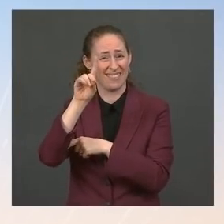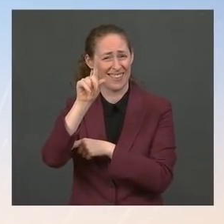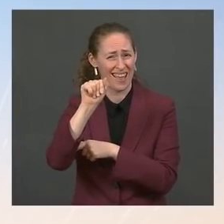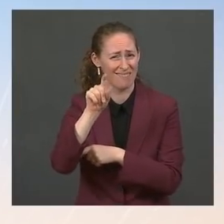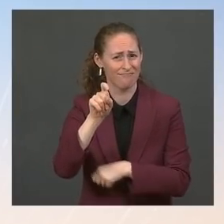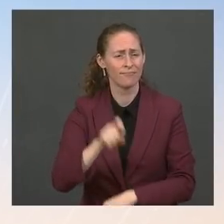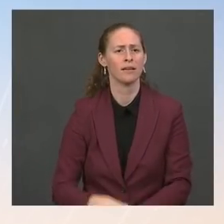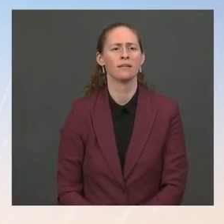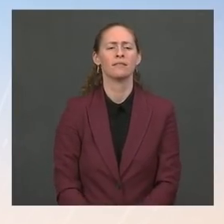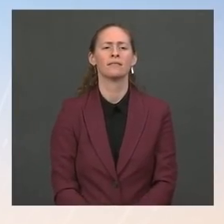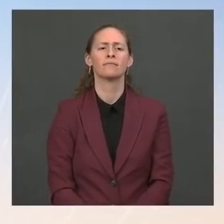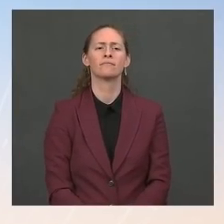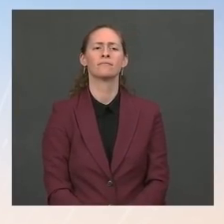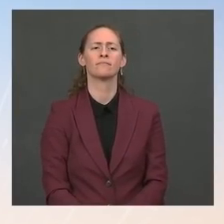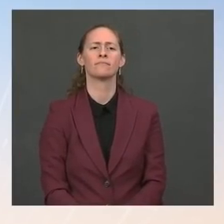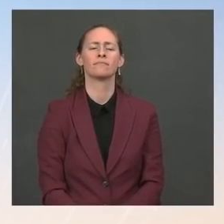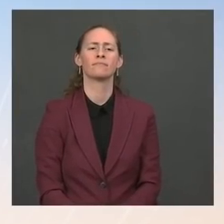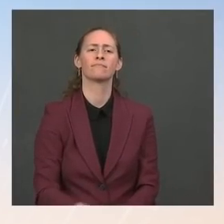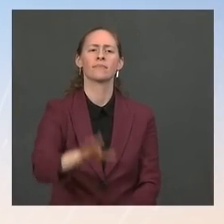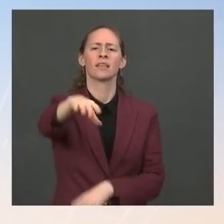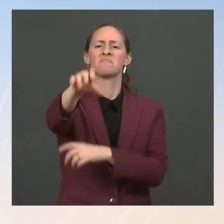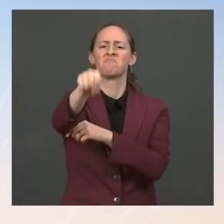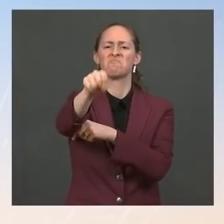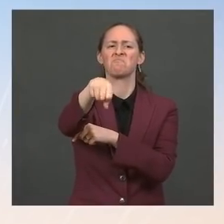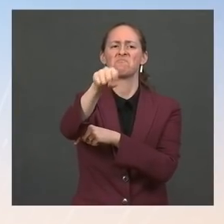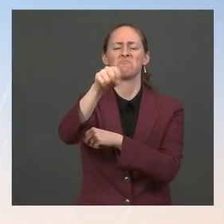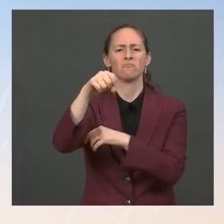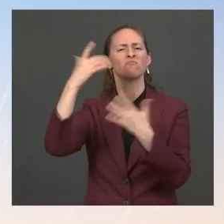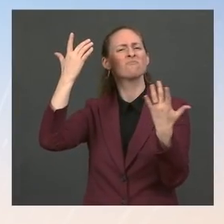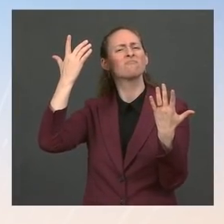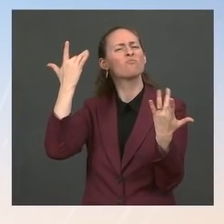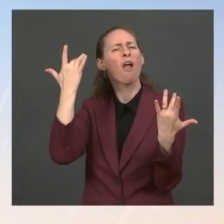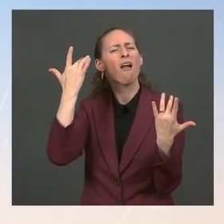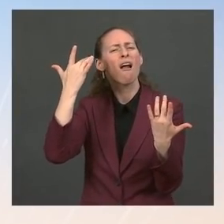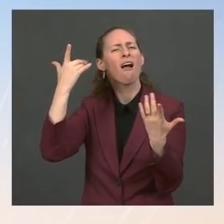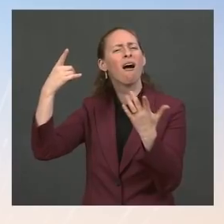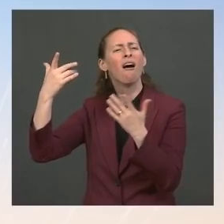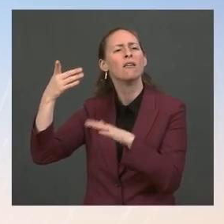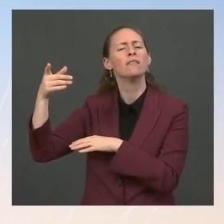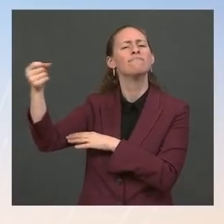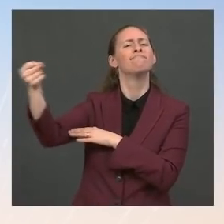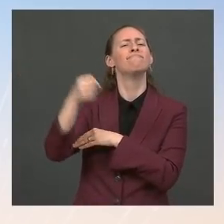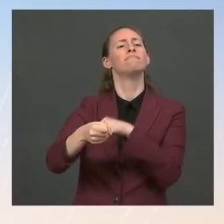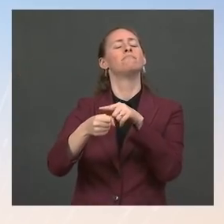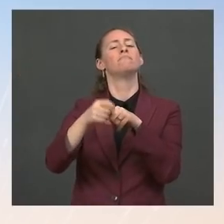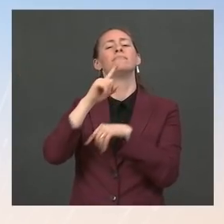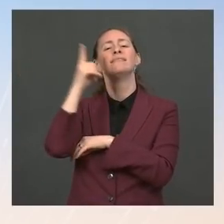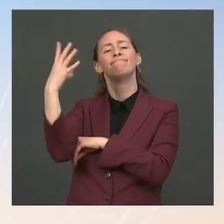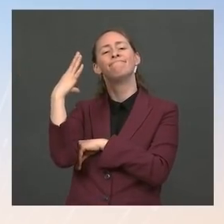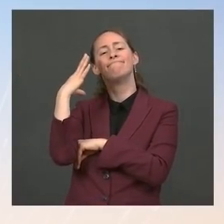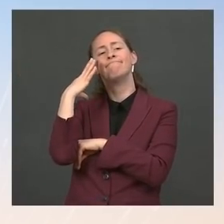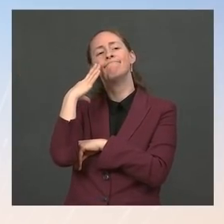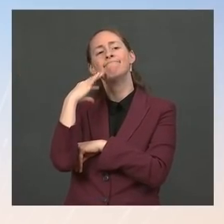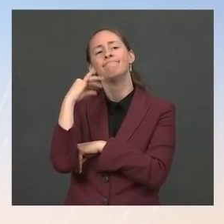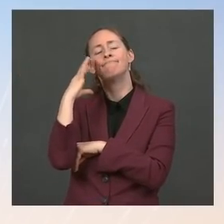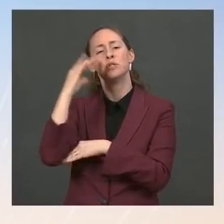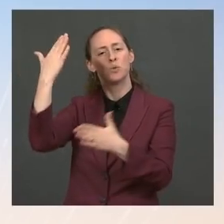because he's one of the most experienced clinical trialists in the country, has the experience and expertise to lead the Food and Drug Administration